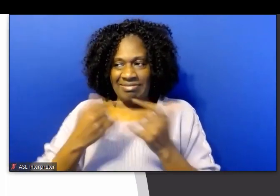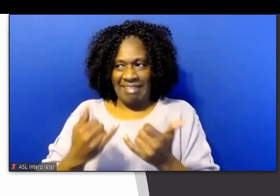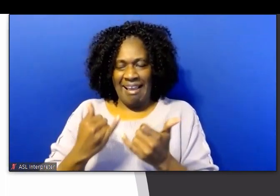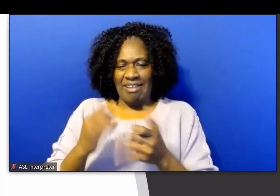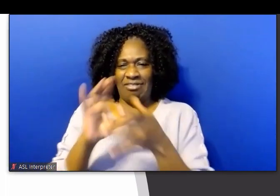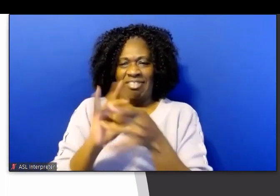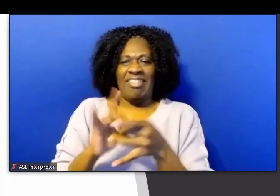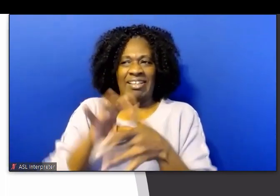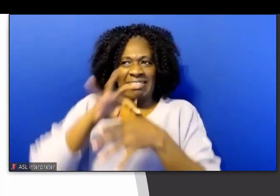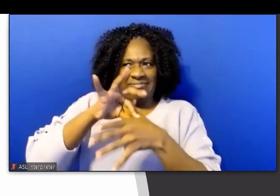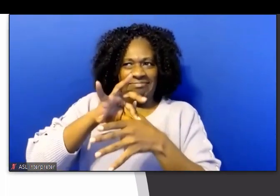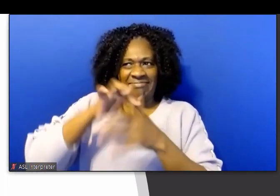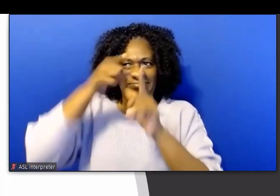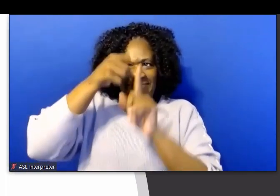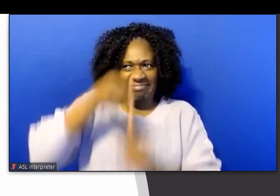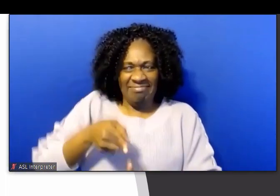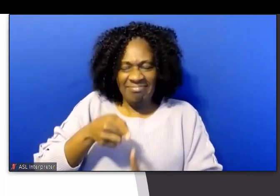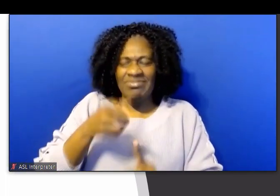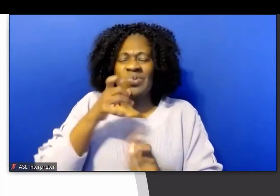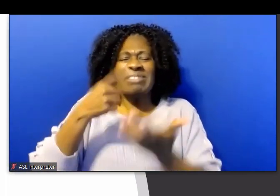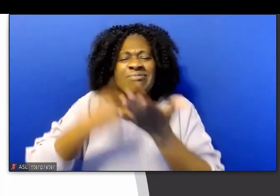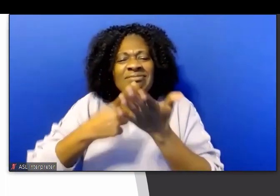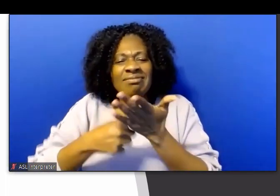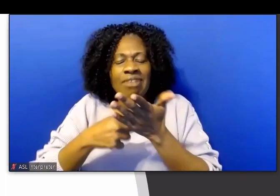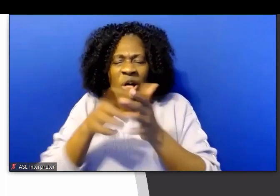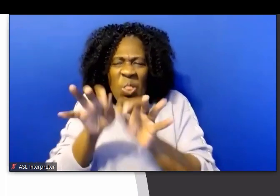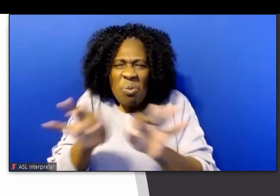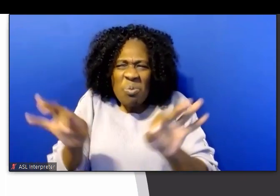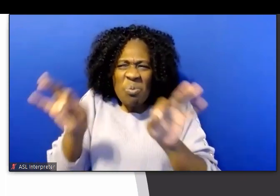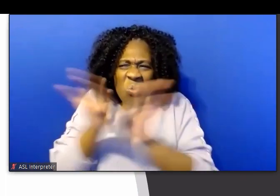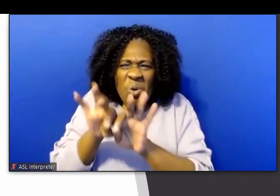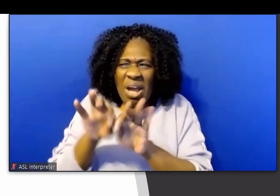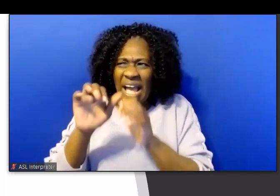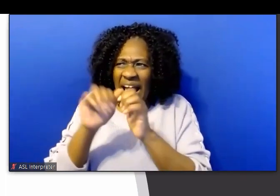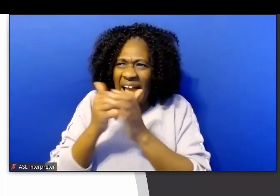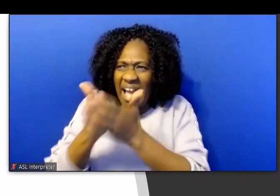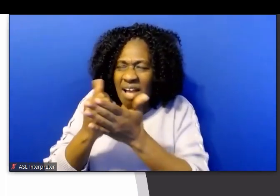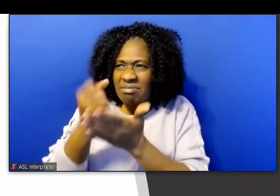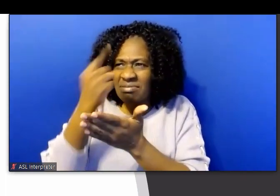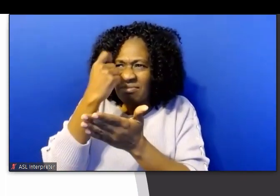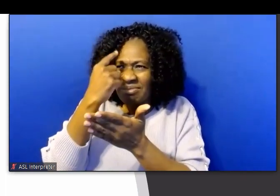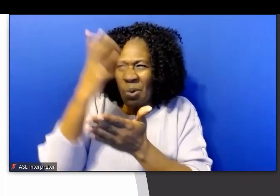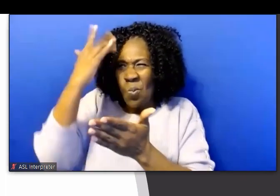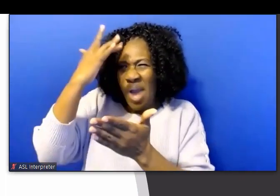We always like to talk about the importance and help people understand the why behind the how.